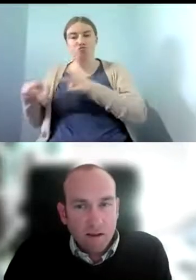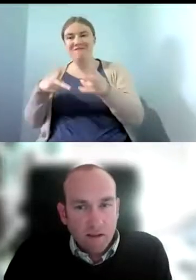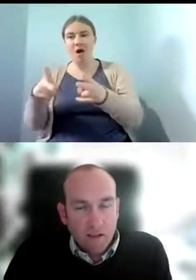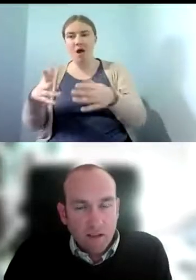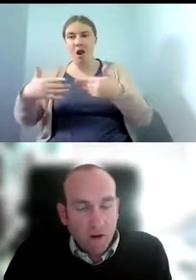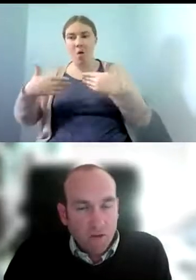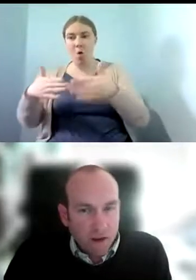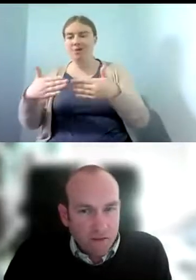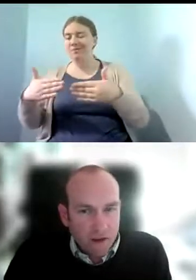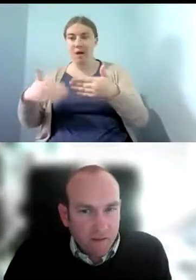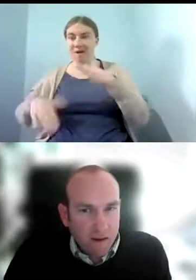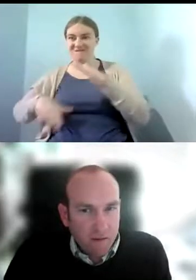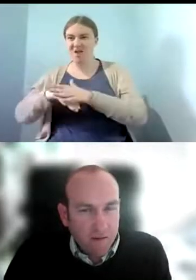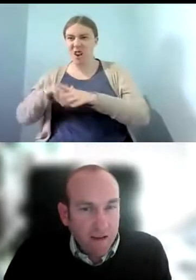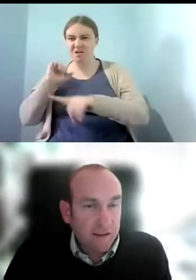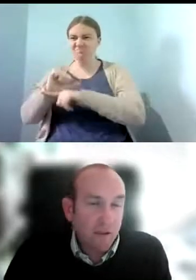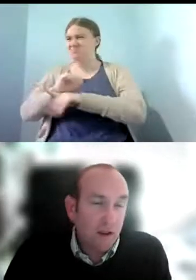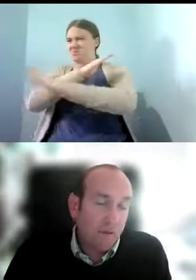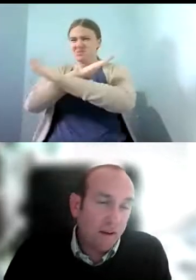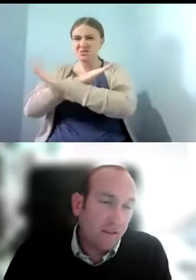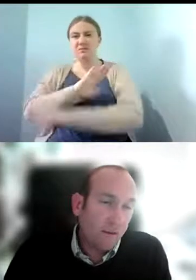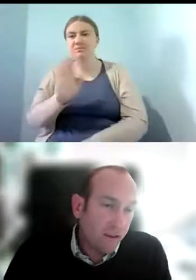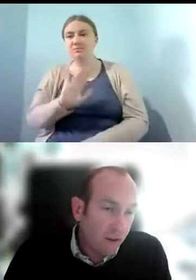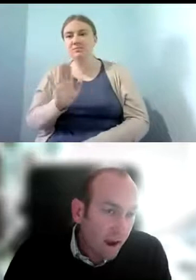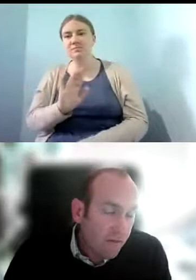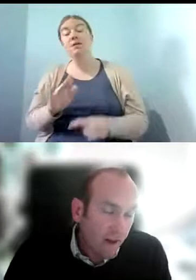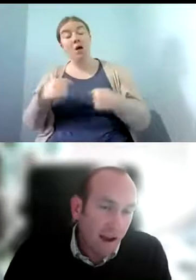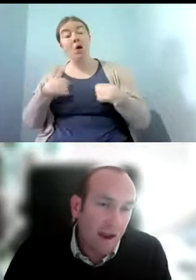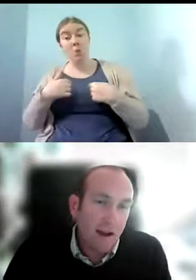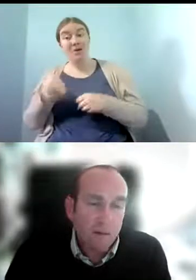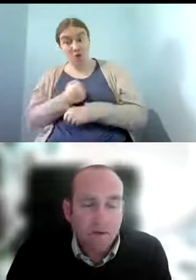that they're not fully fenced and protected though we do we do have that at bevere